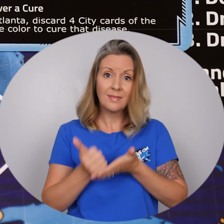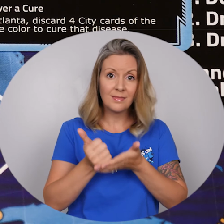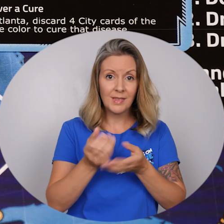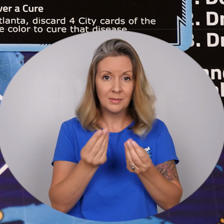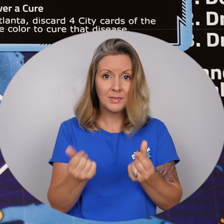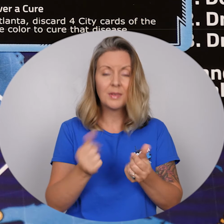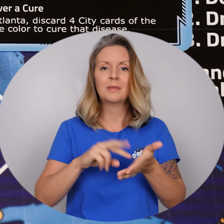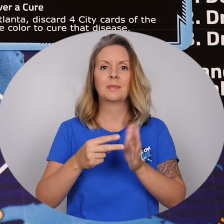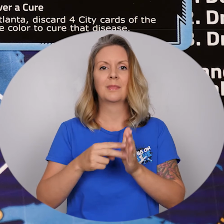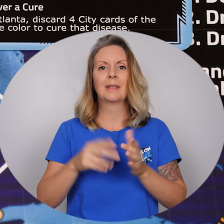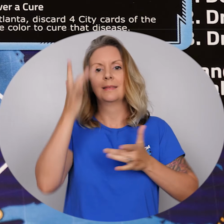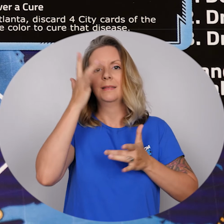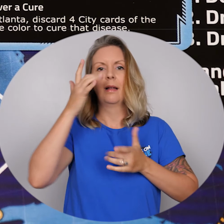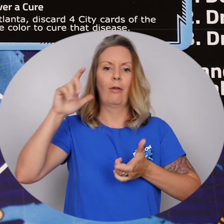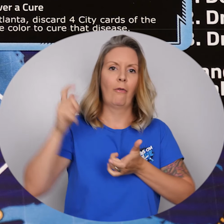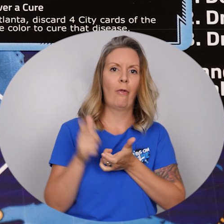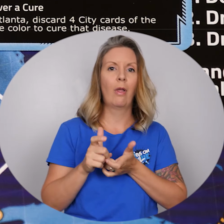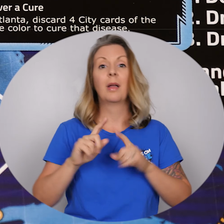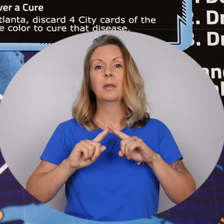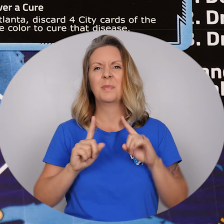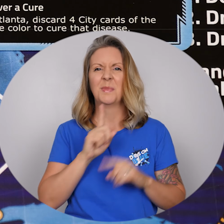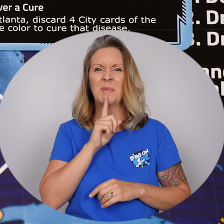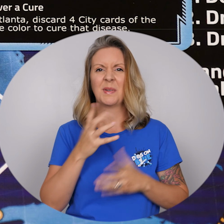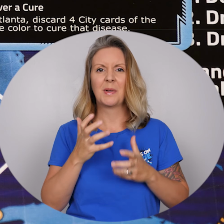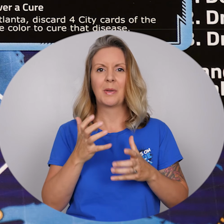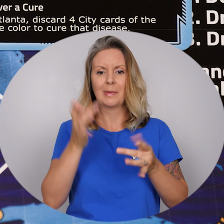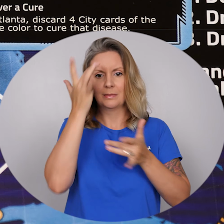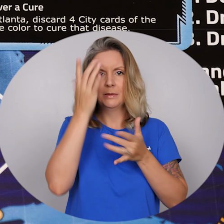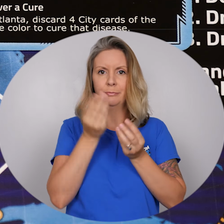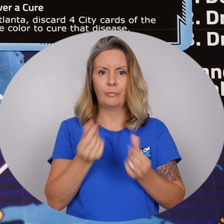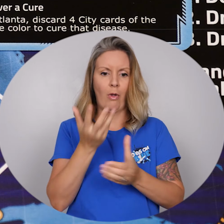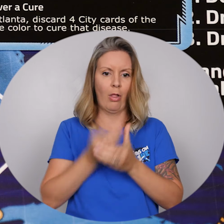helps contain them, but what your team really needs to do, is discover cures for them. And